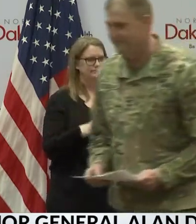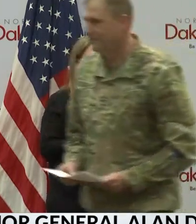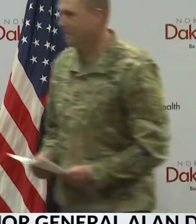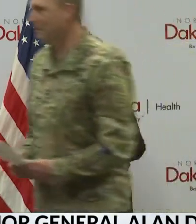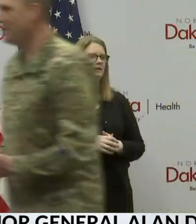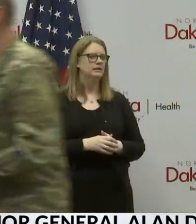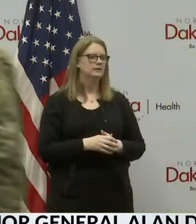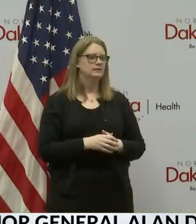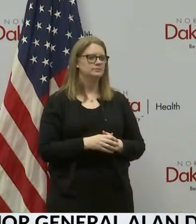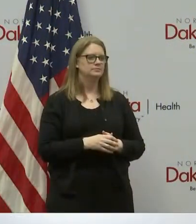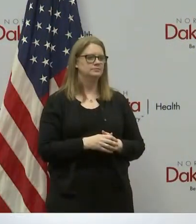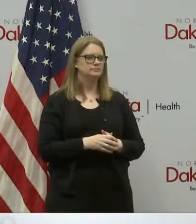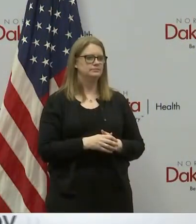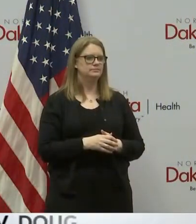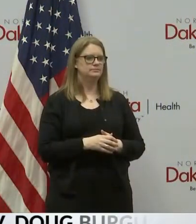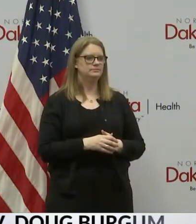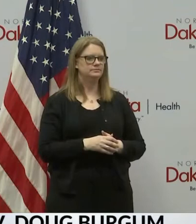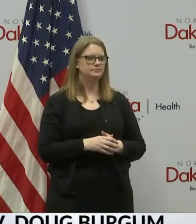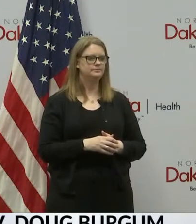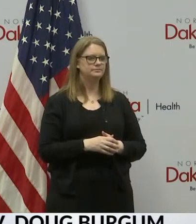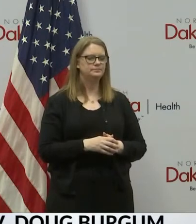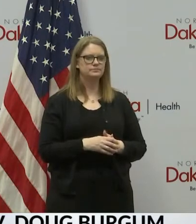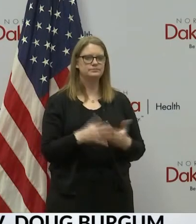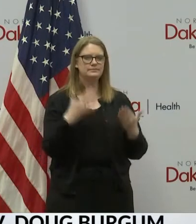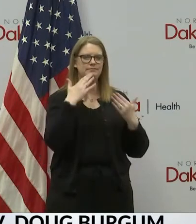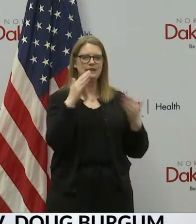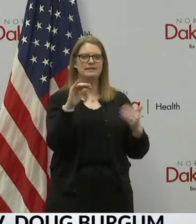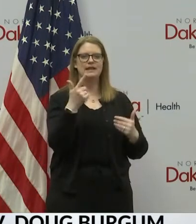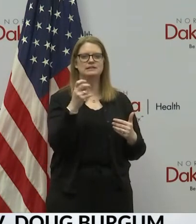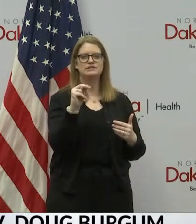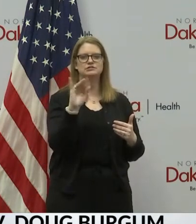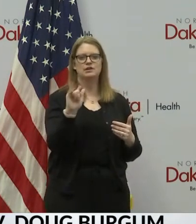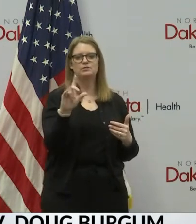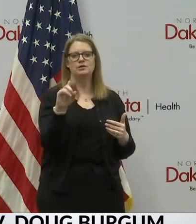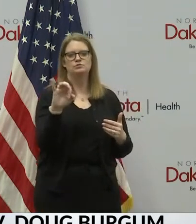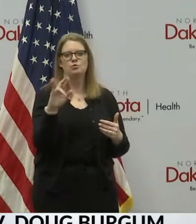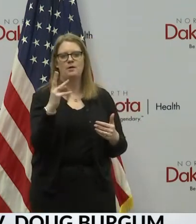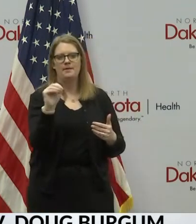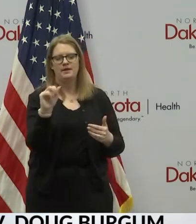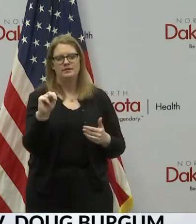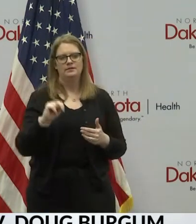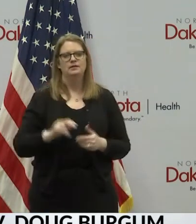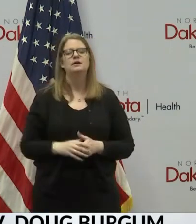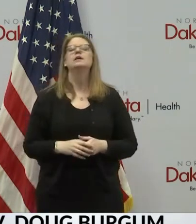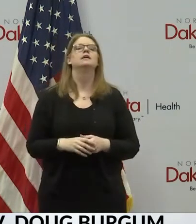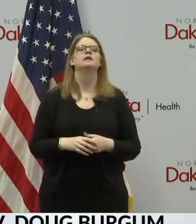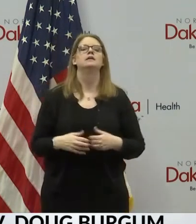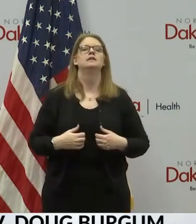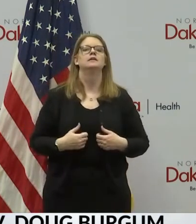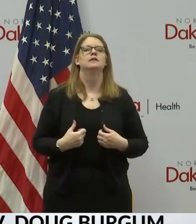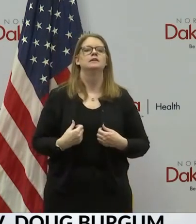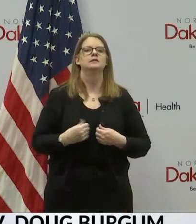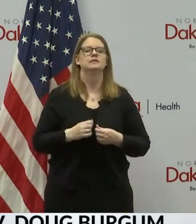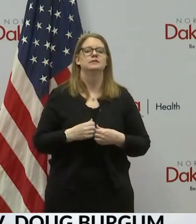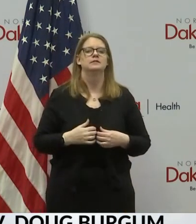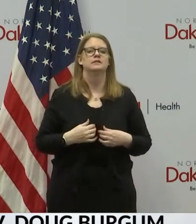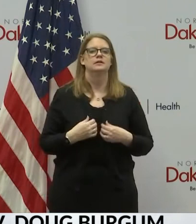TIME. GOVERNOR.